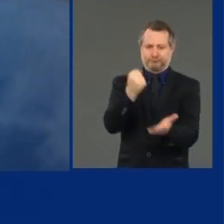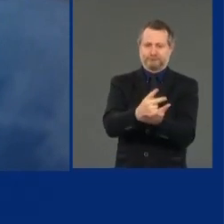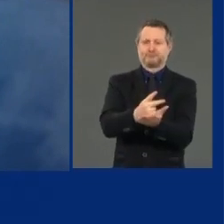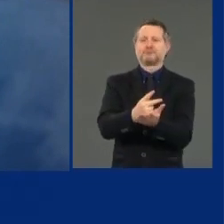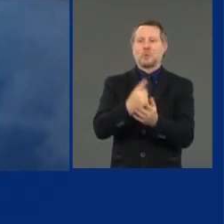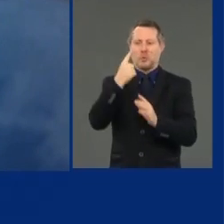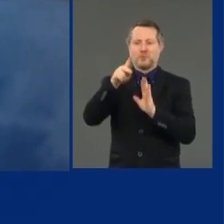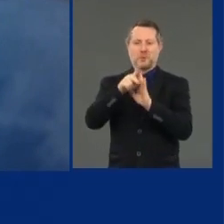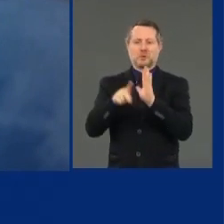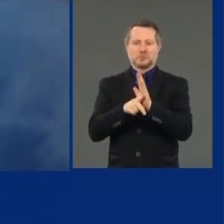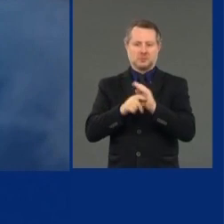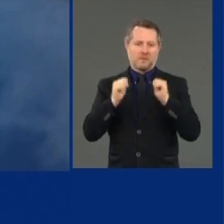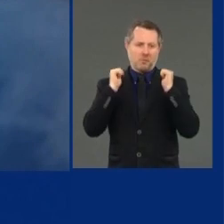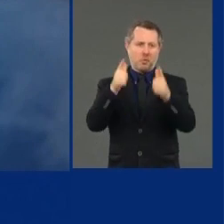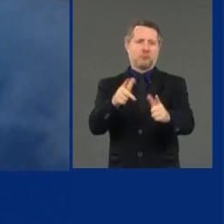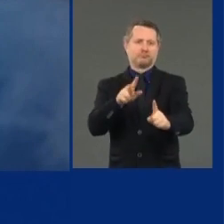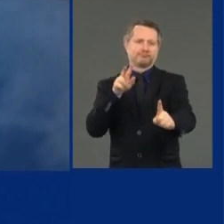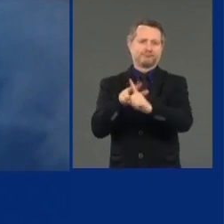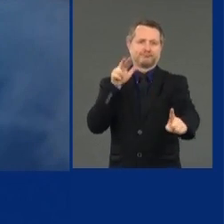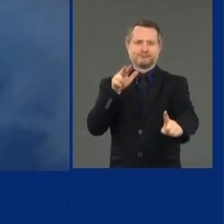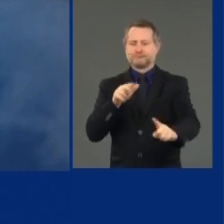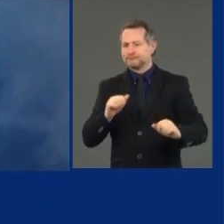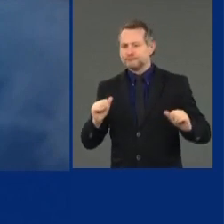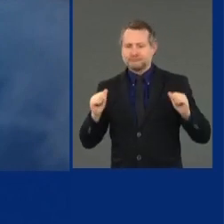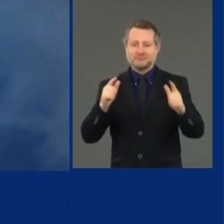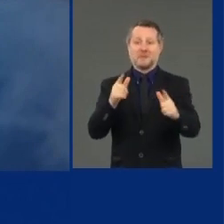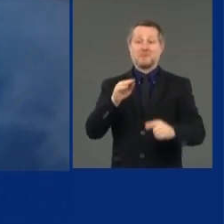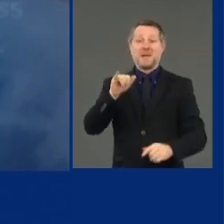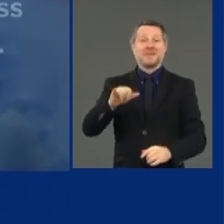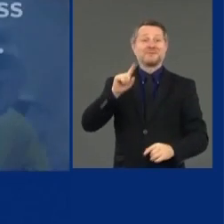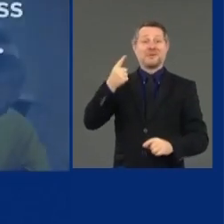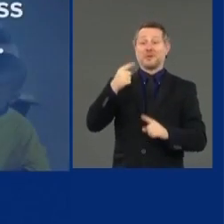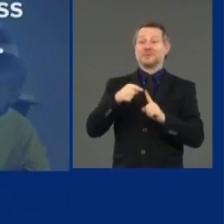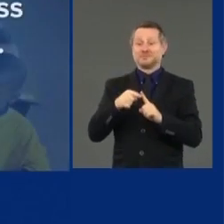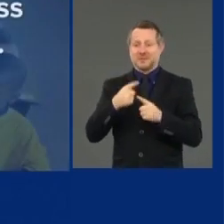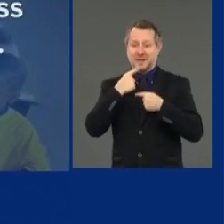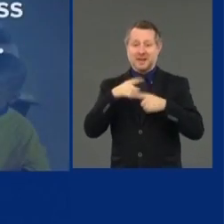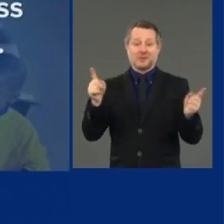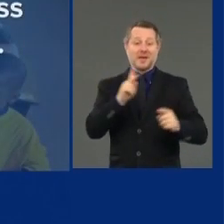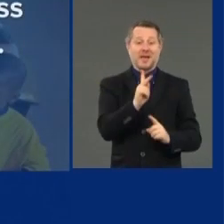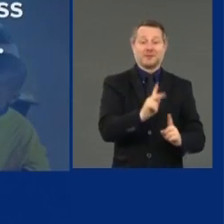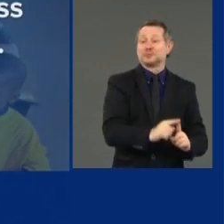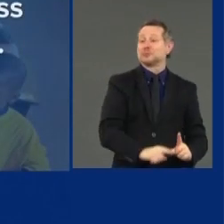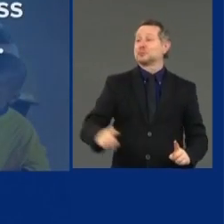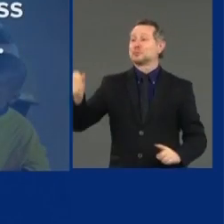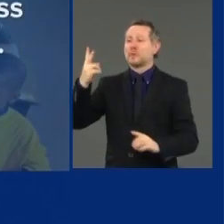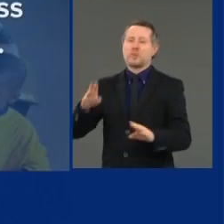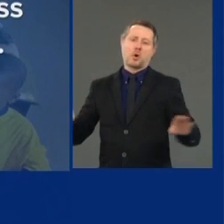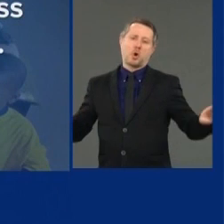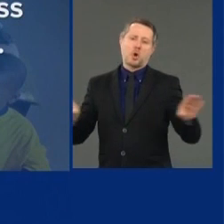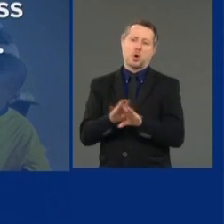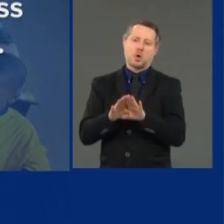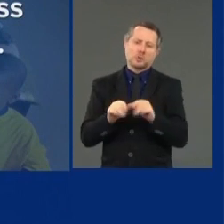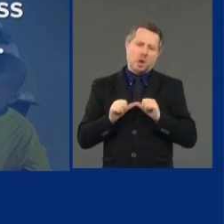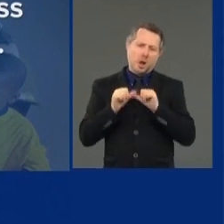ON SCHOOLS WE ADOPTED A STATEWIDE POLICY FOR OUR SCHOOLS.